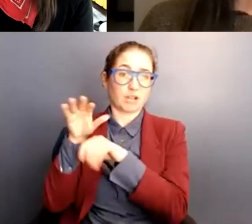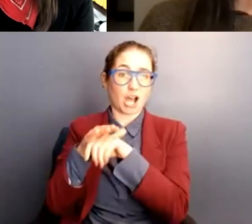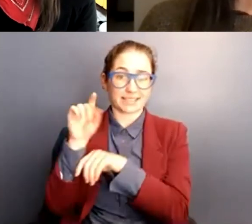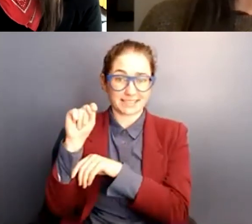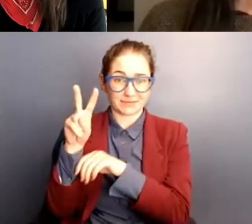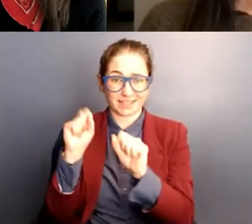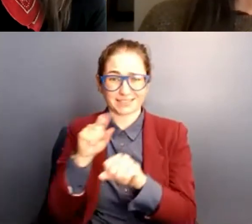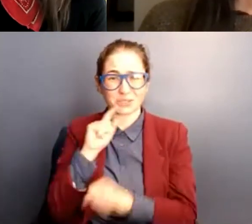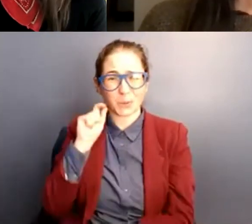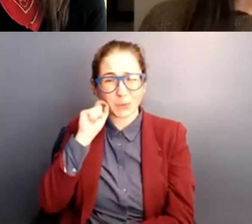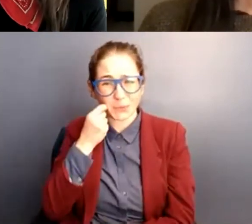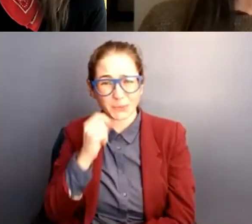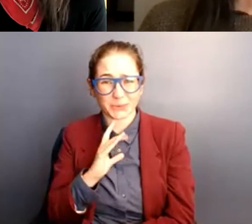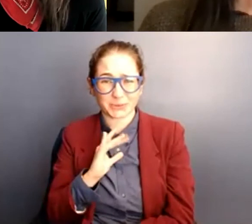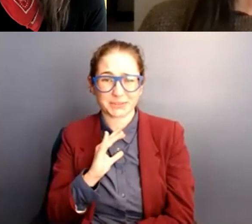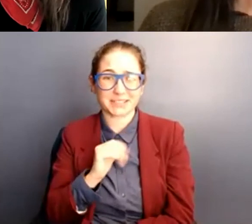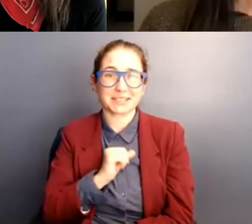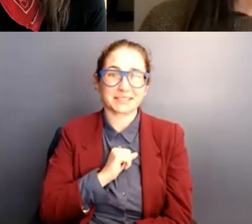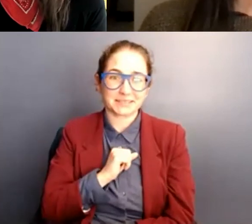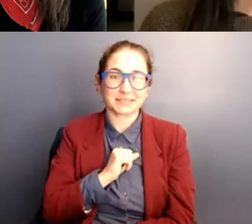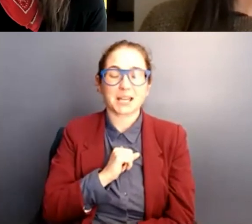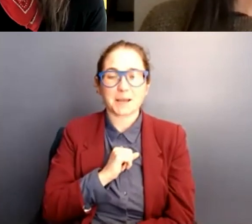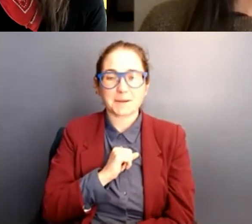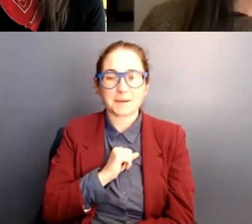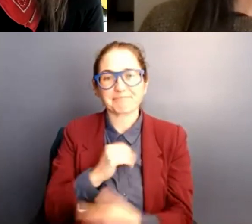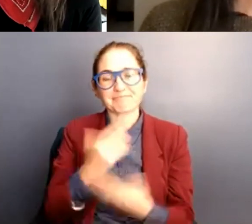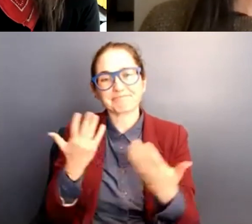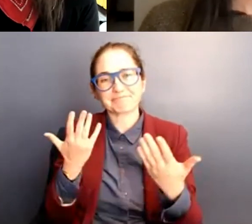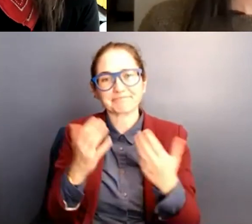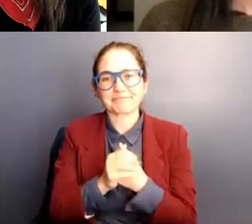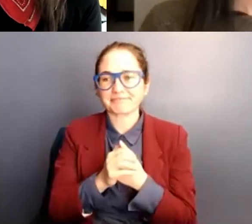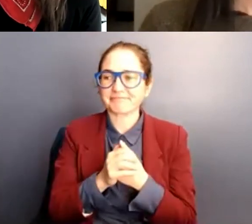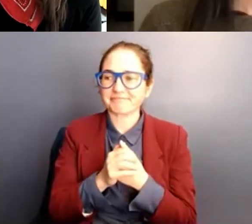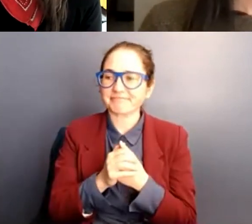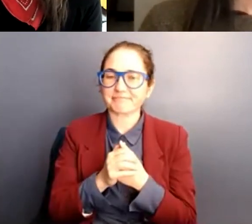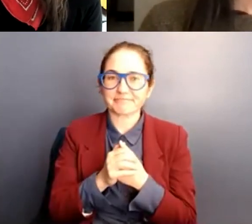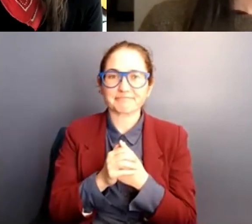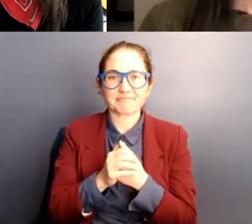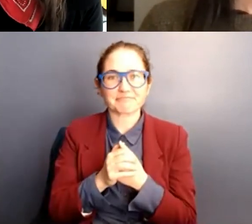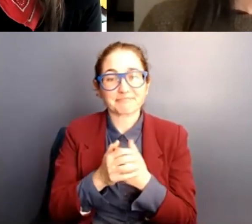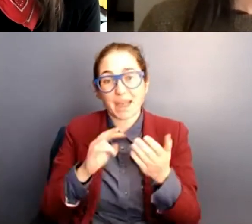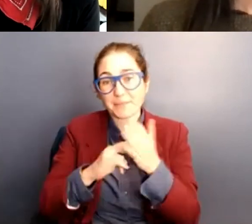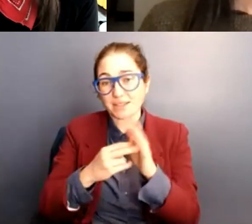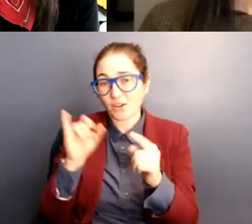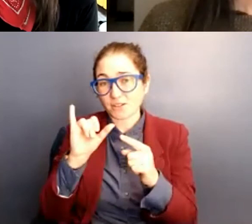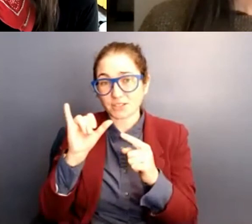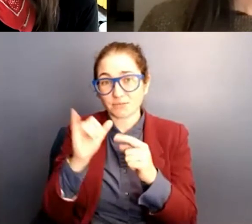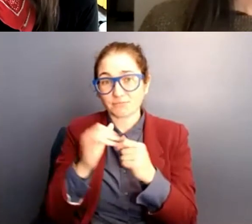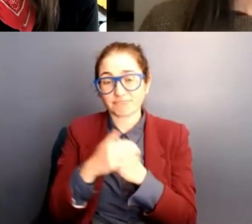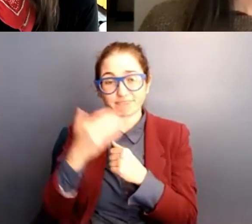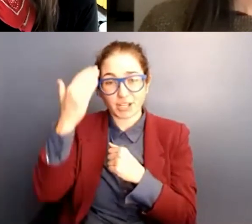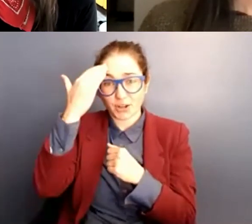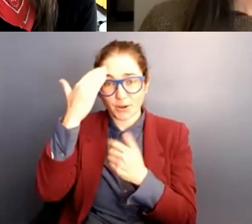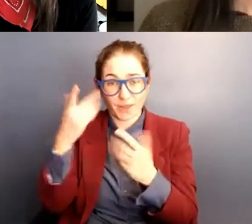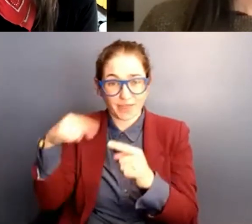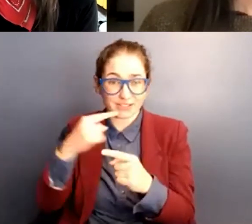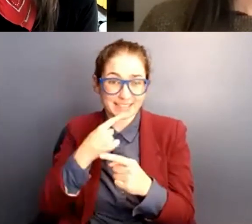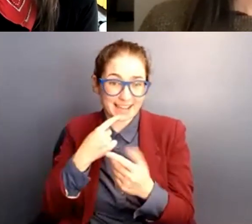TV. It was so cool. And I mean just knowing what they were saying